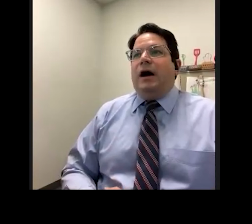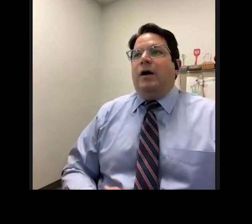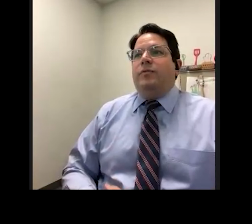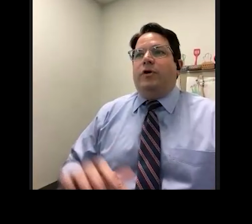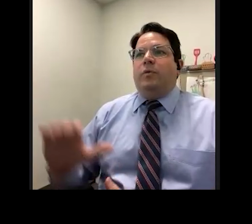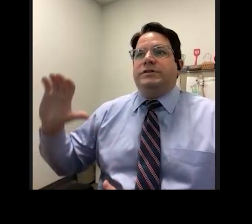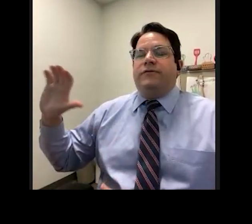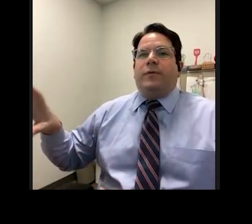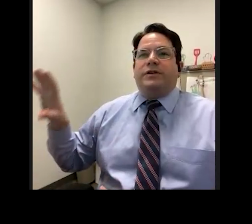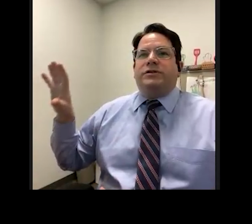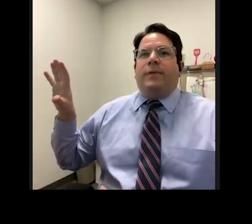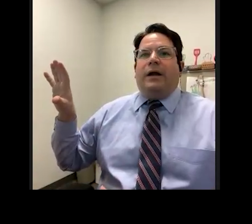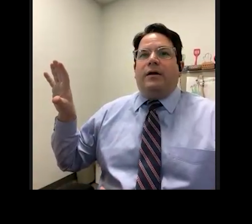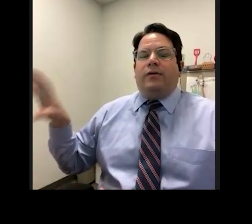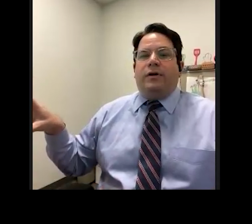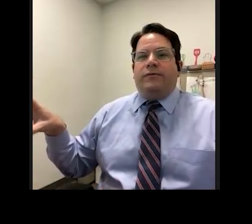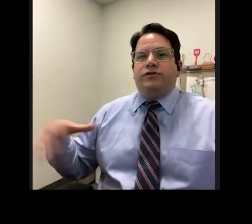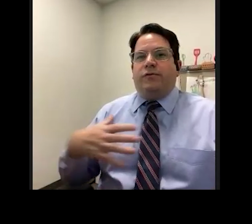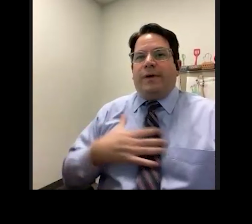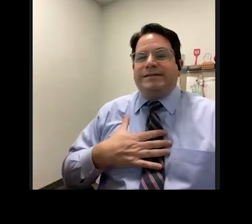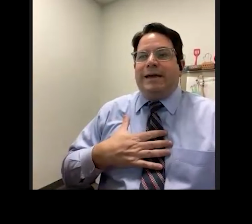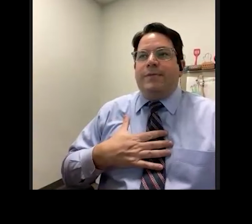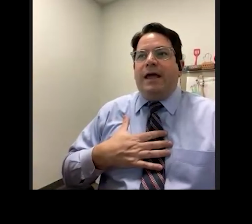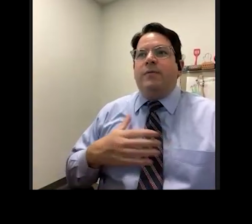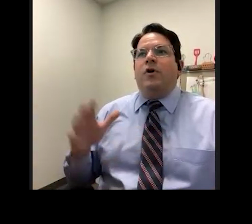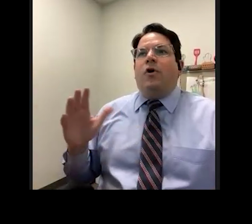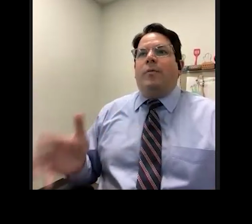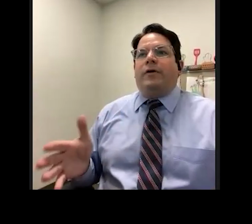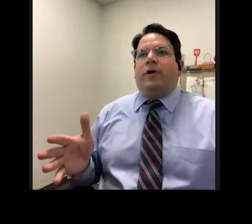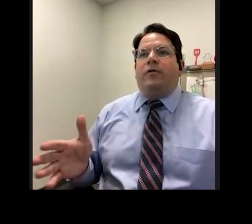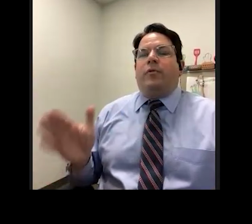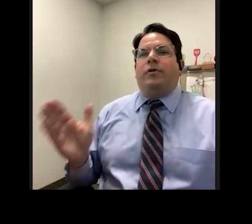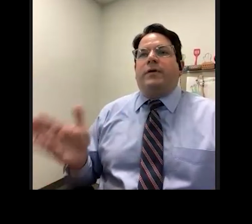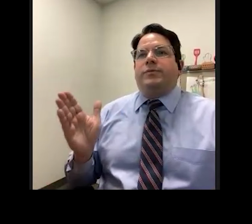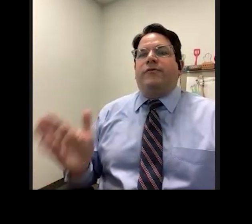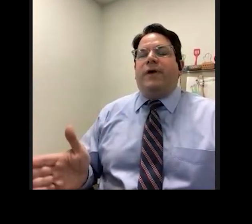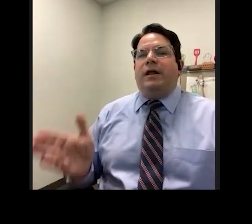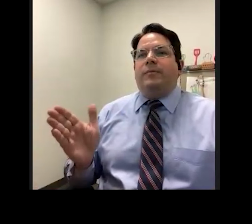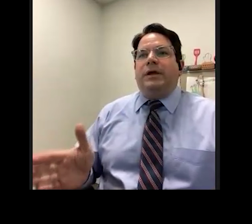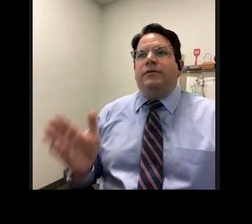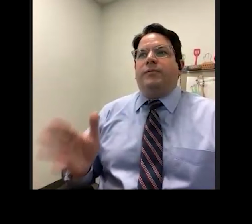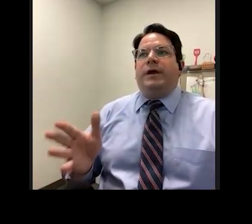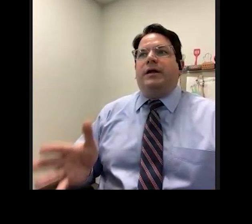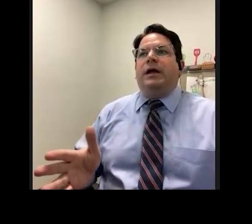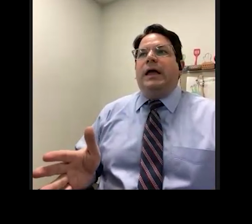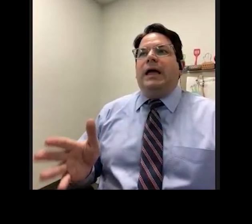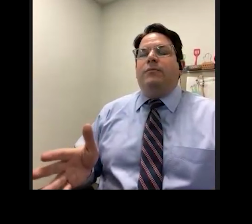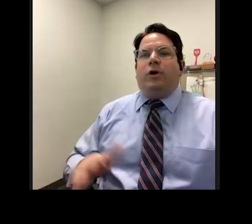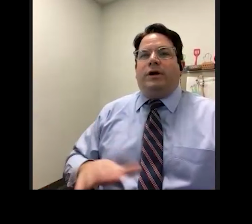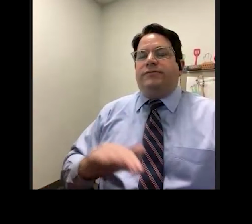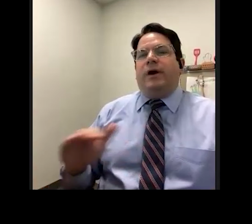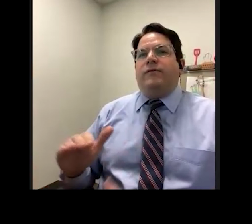and there was information about another individual with my same name on my credit report that was preventing me from getting a mortgage.